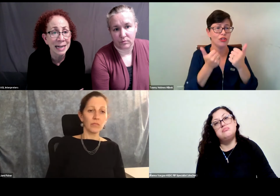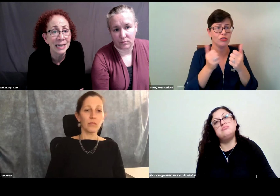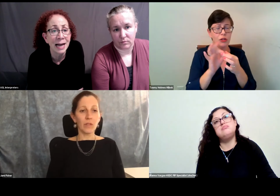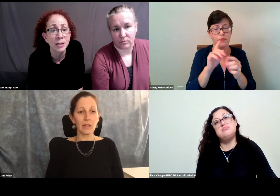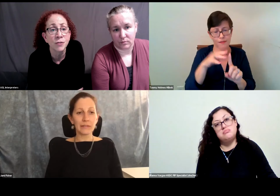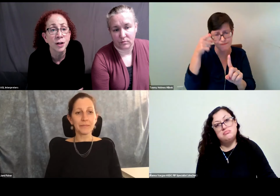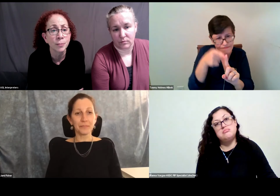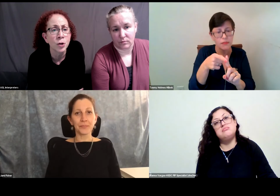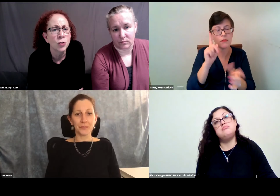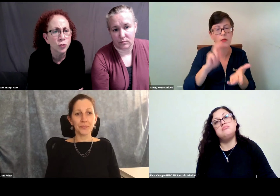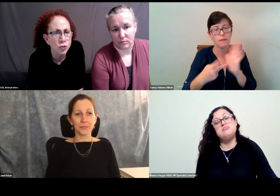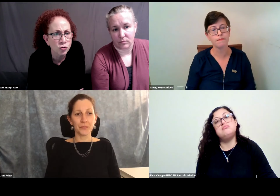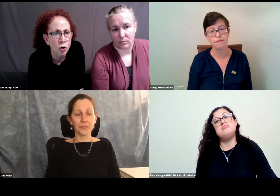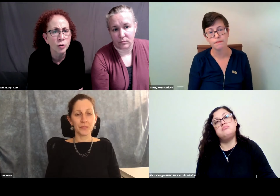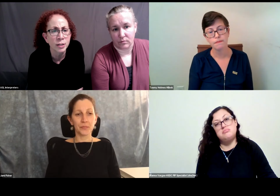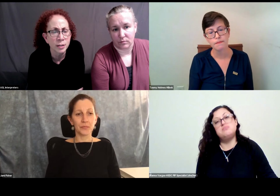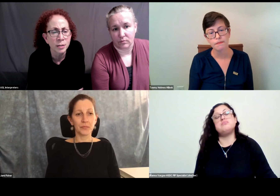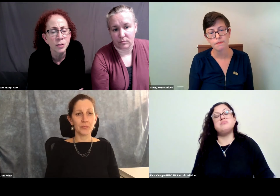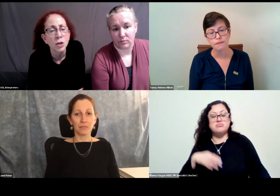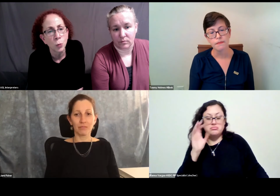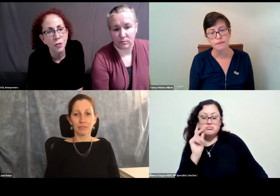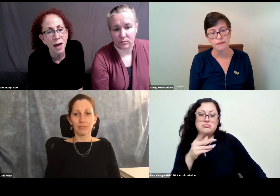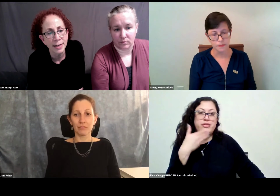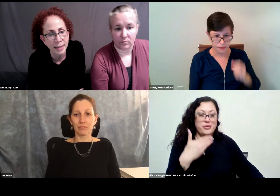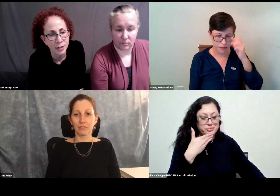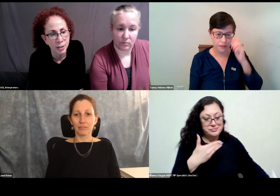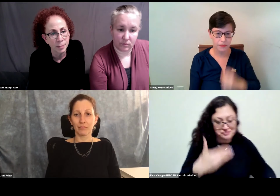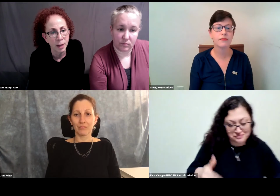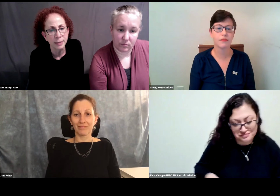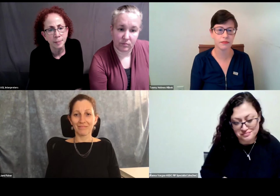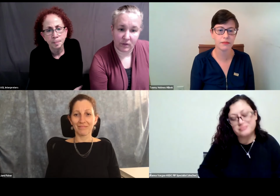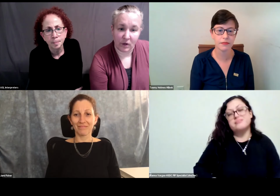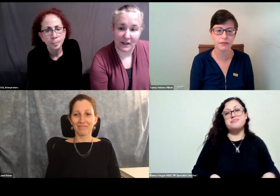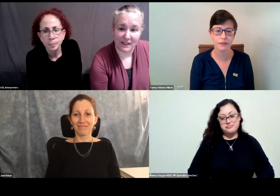in and develop those stronger systems with that intention mind Okay, thank you.